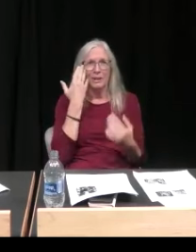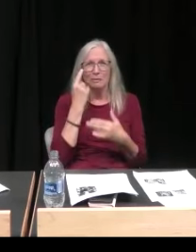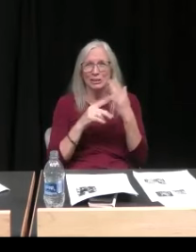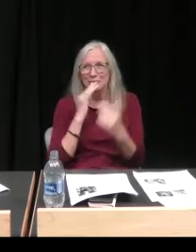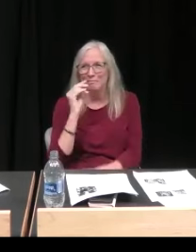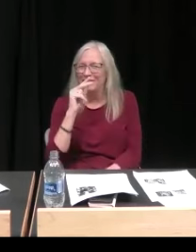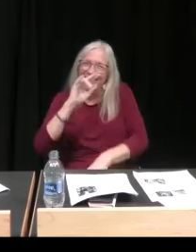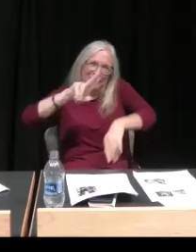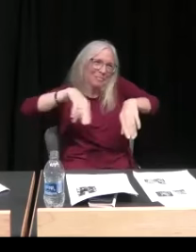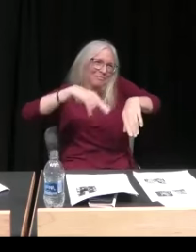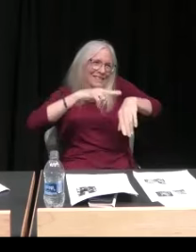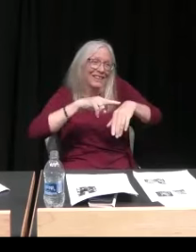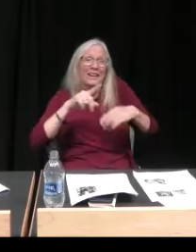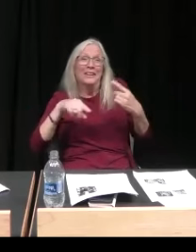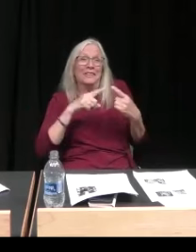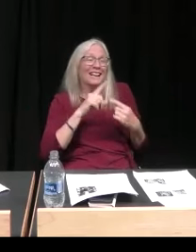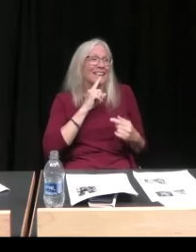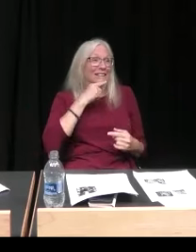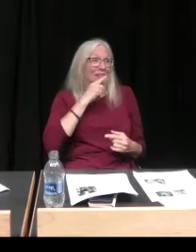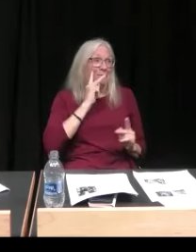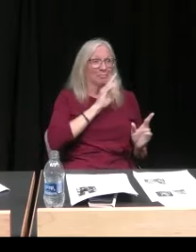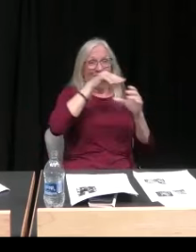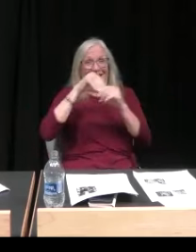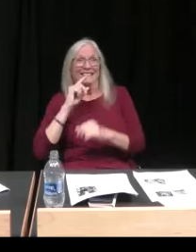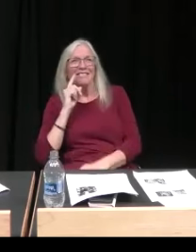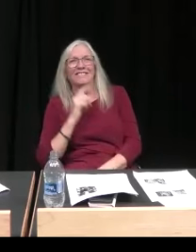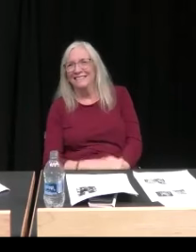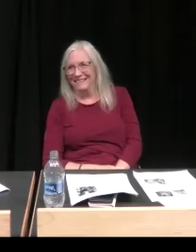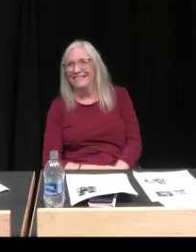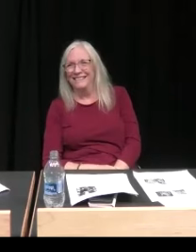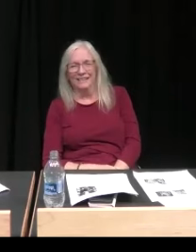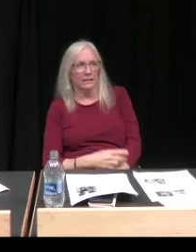hearing people are laughing uh at something we're like we didn't find that funny and then